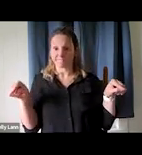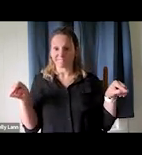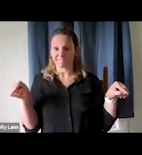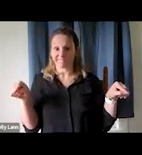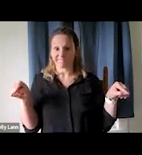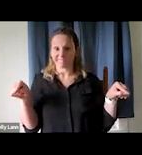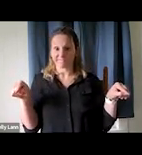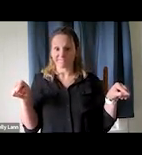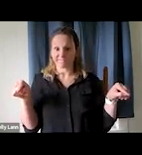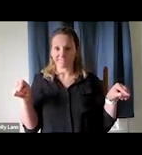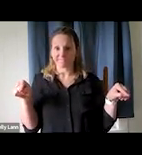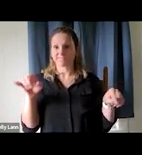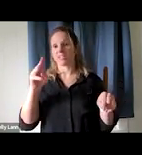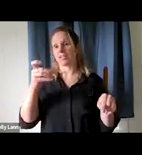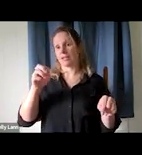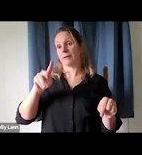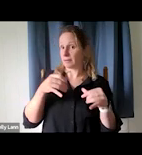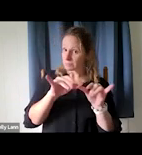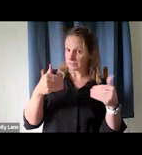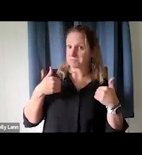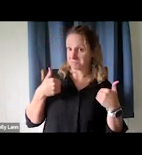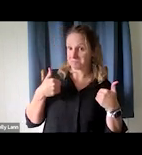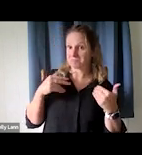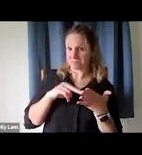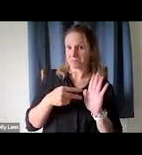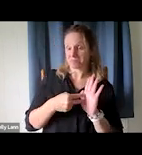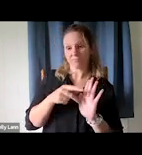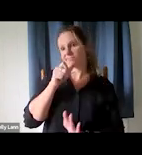the impairments are still there, and we consider that not material.